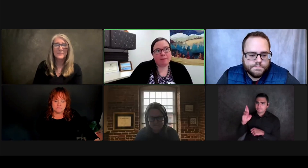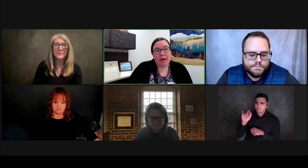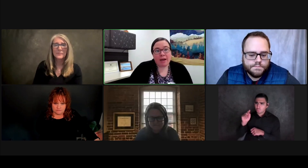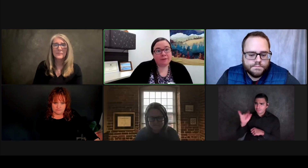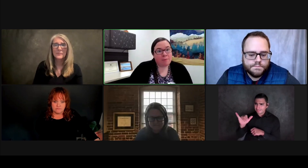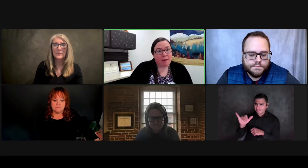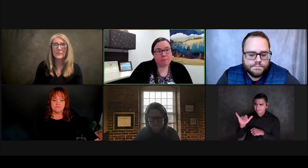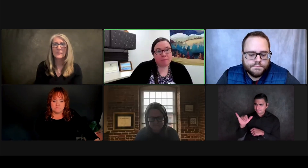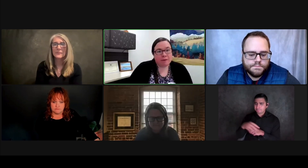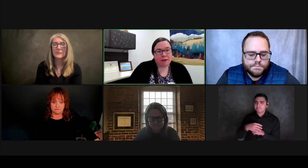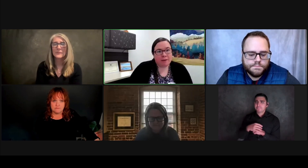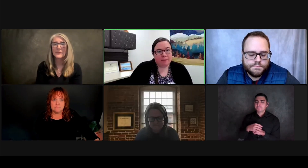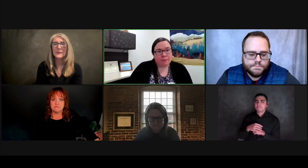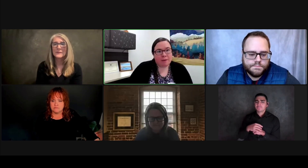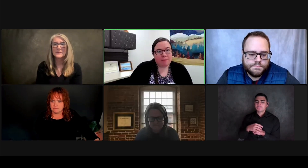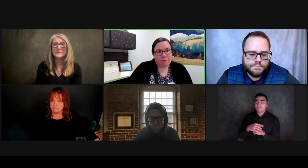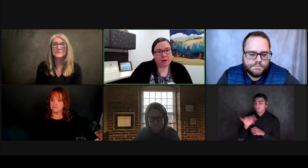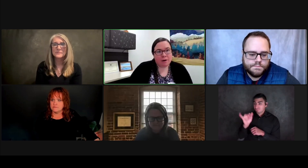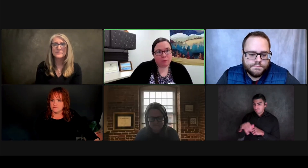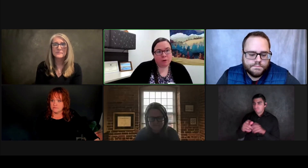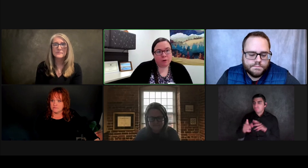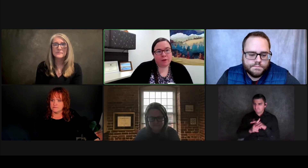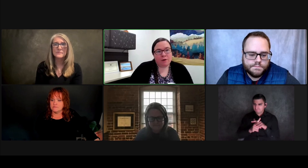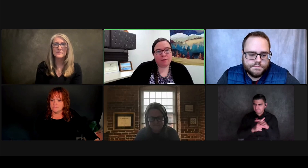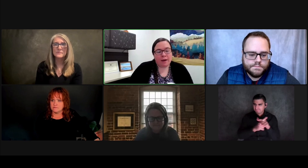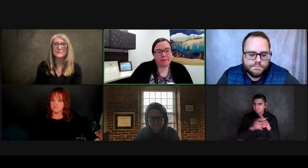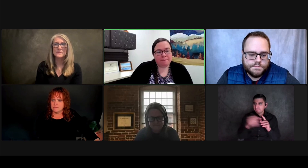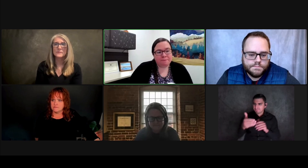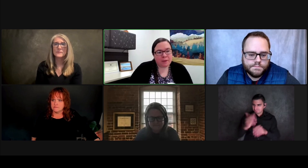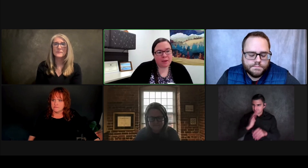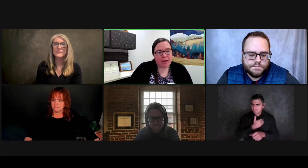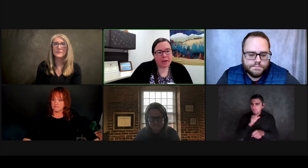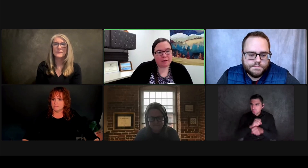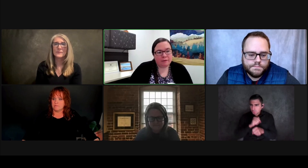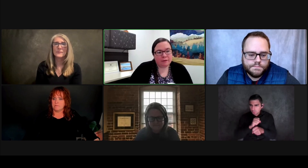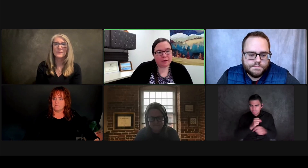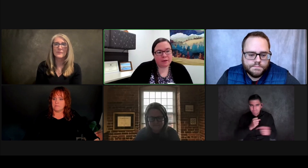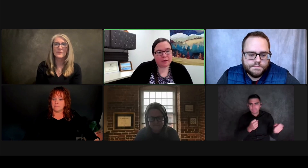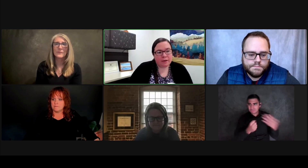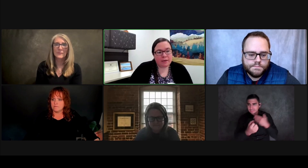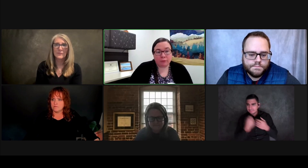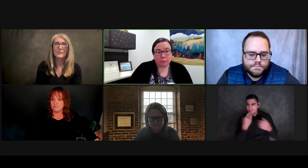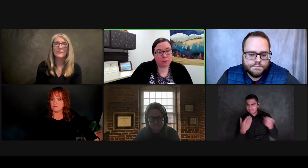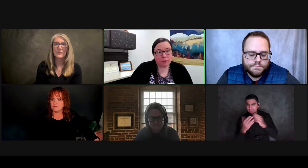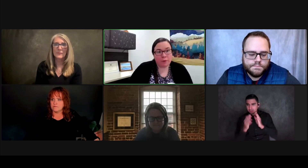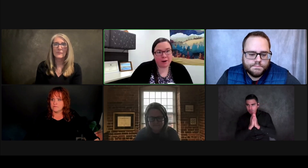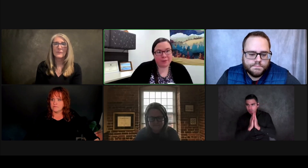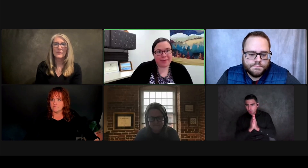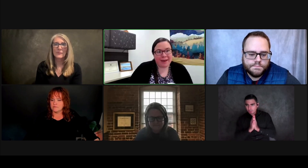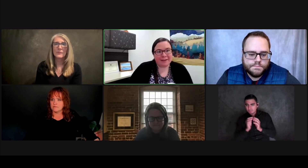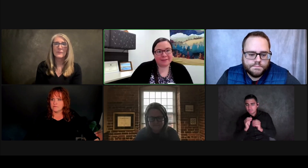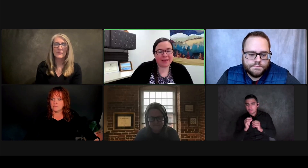That has come up many times in our workflow. And yes, we would require that that